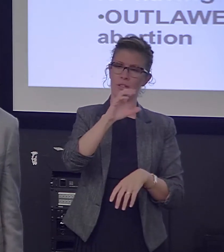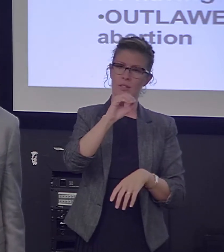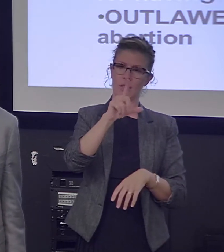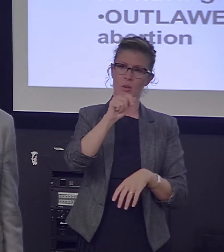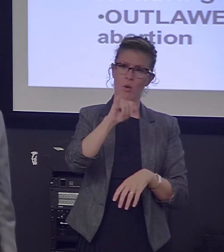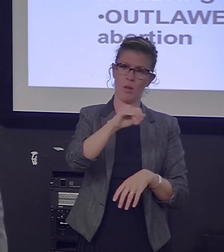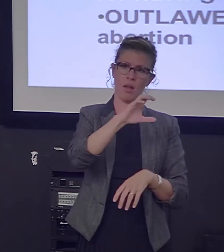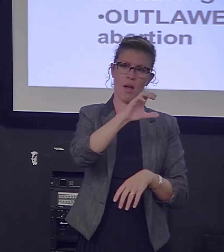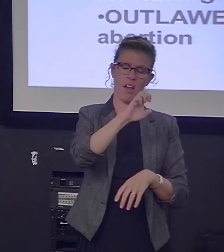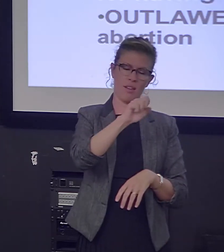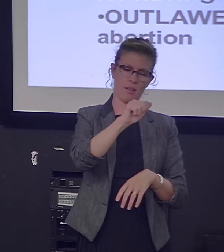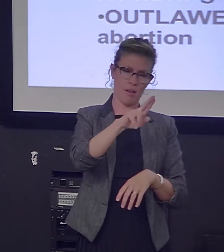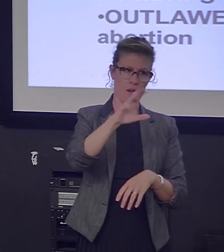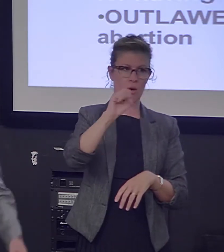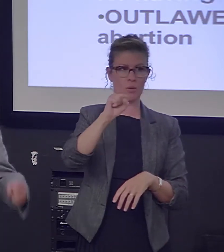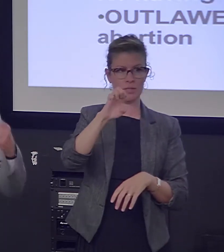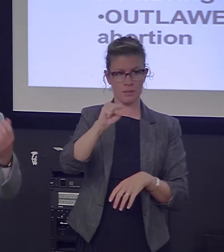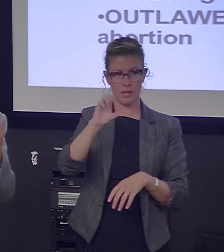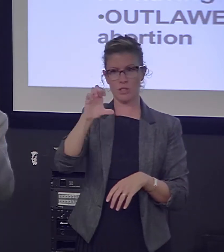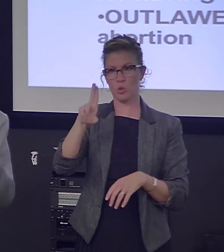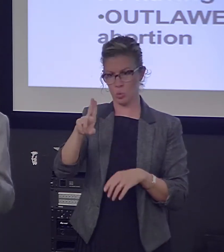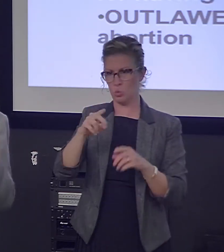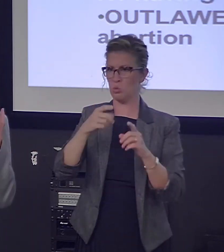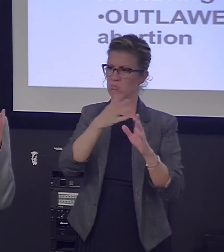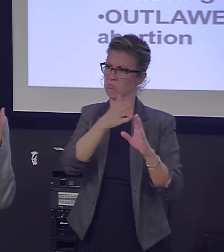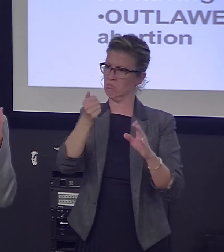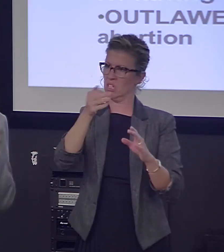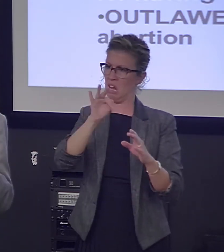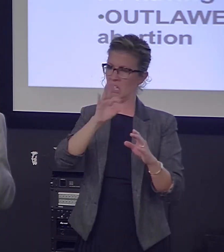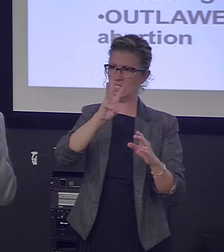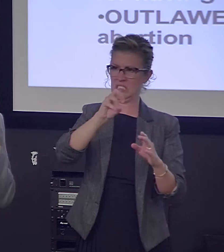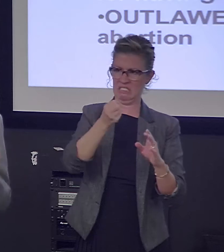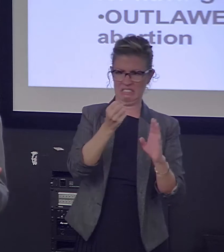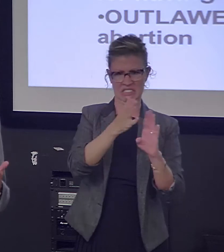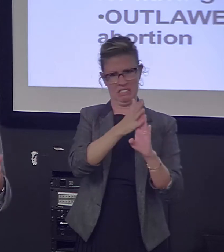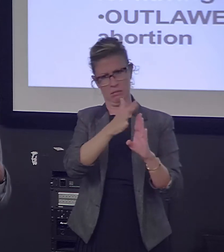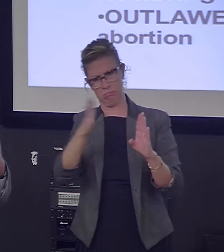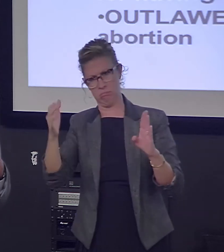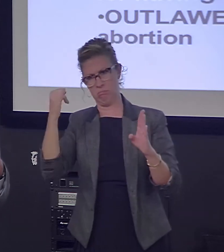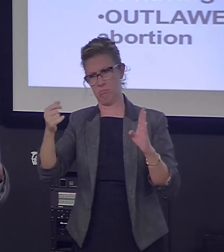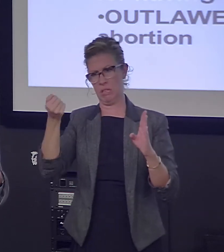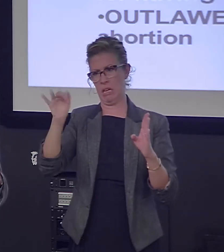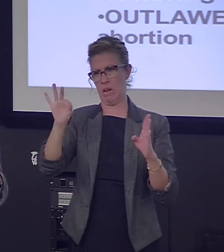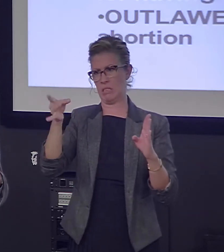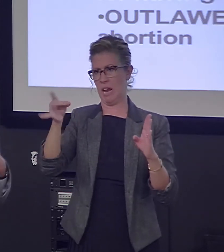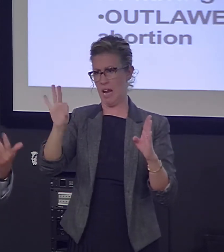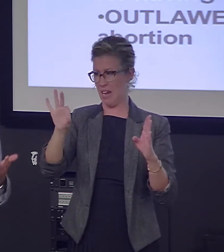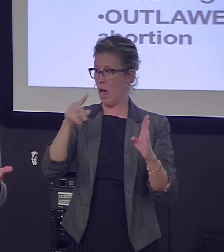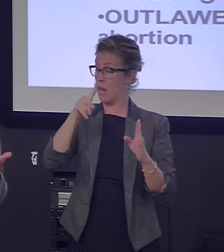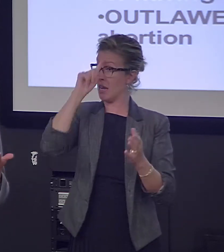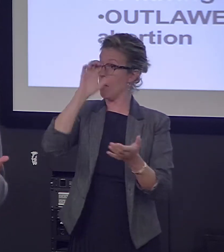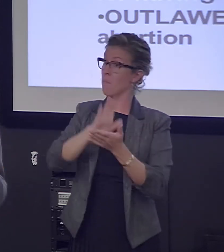in December of 1989. He believed that the way to increase human capital